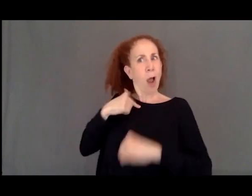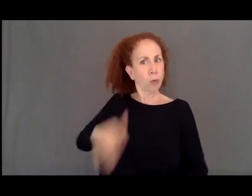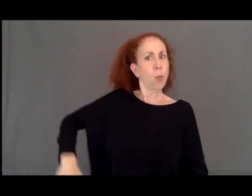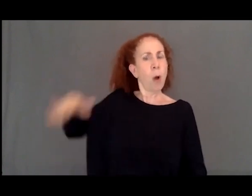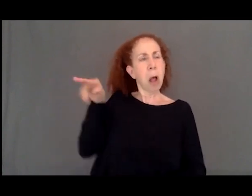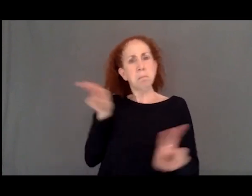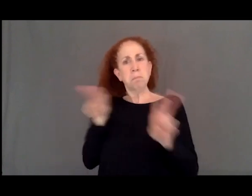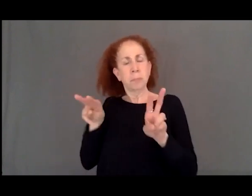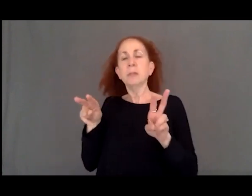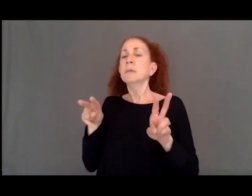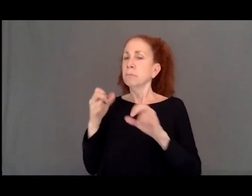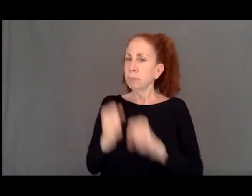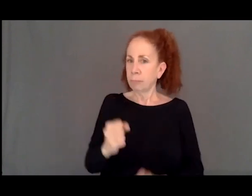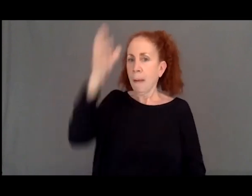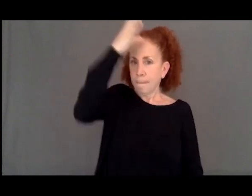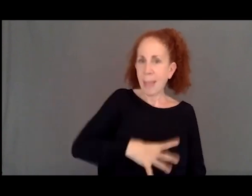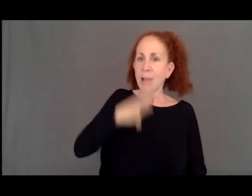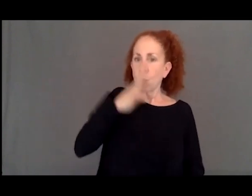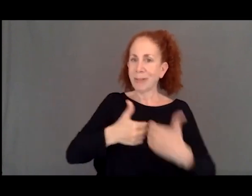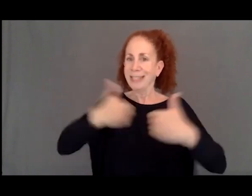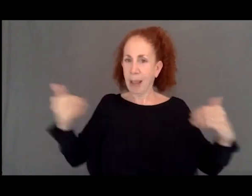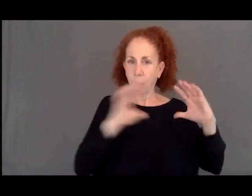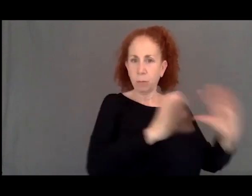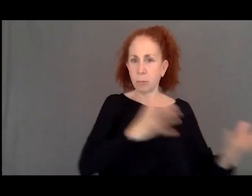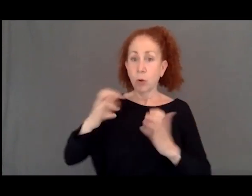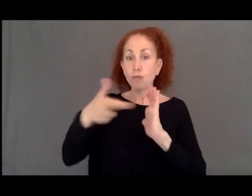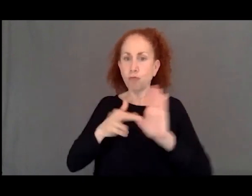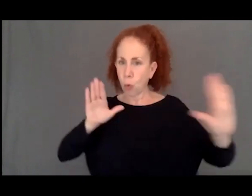a world that was very gender divided, where men had their roles and women had their roles.